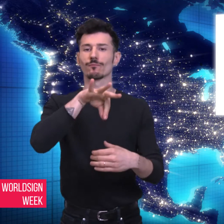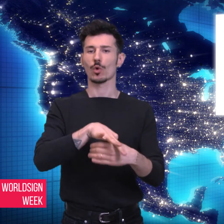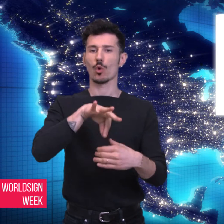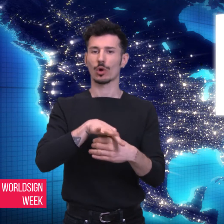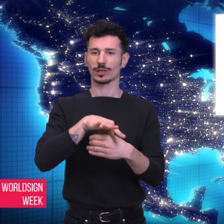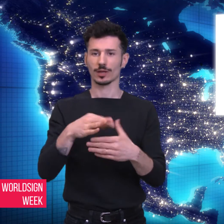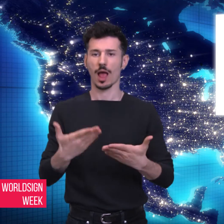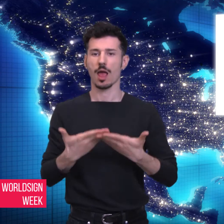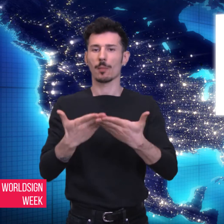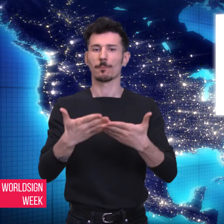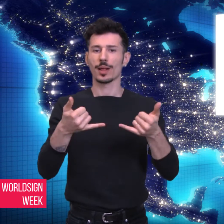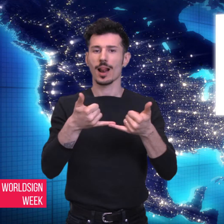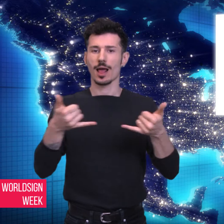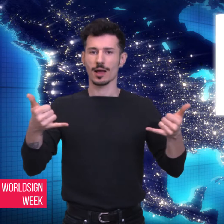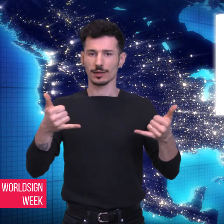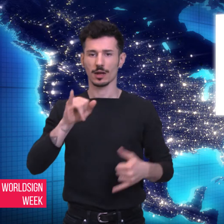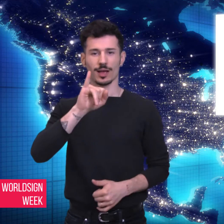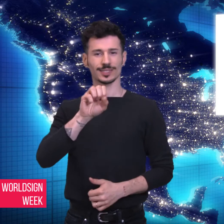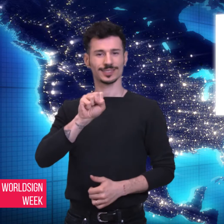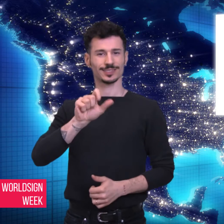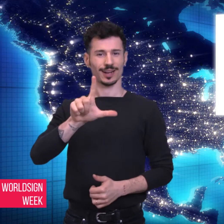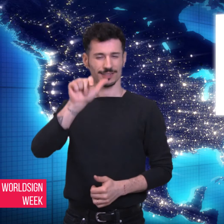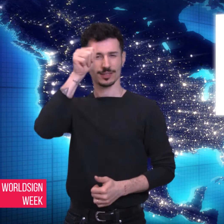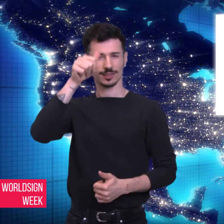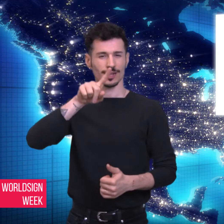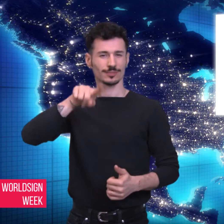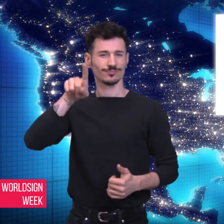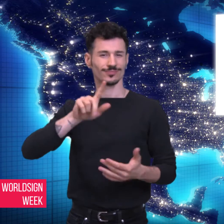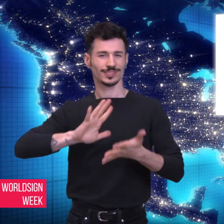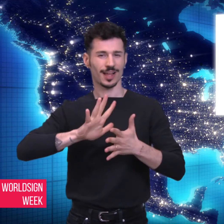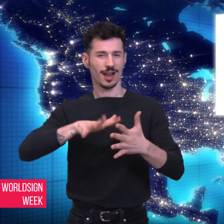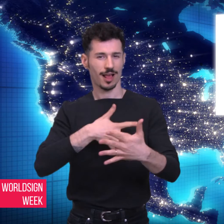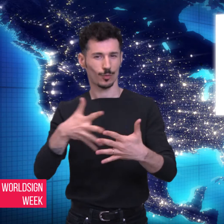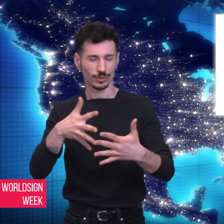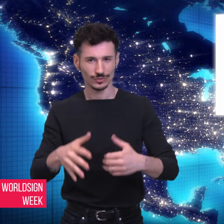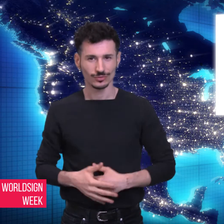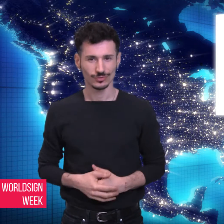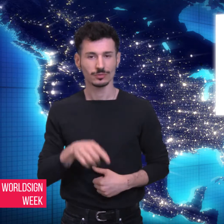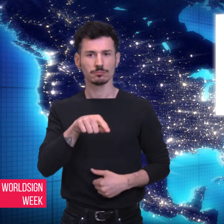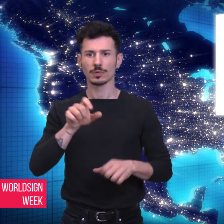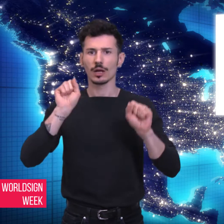for download on mobile phones now. The app offers useful